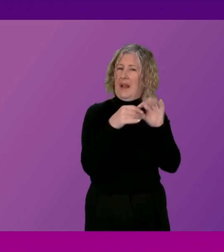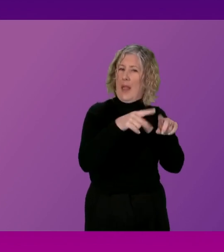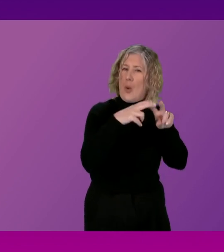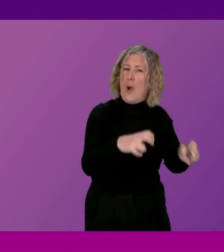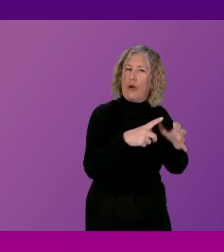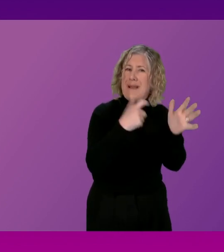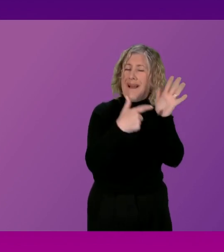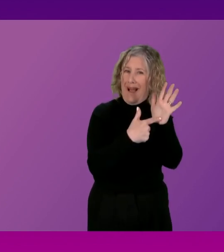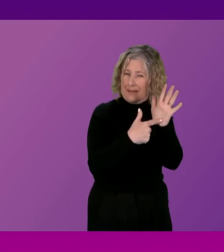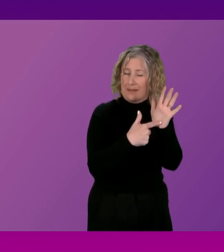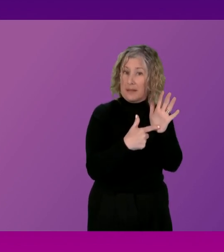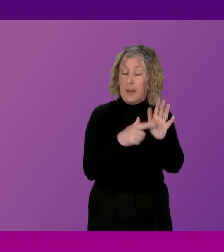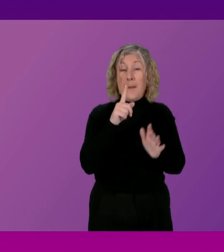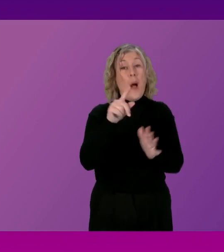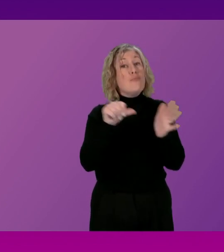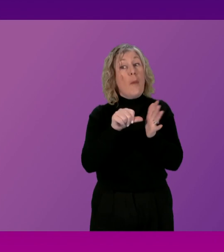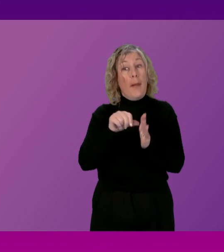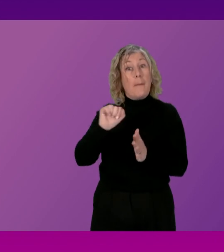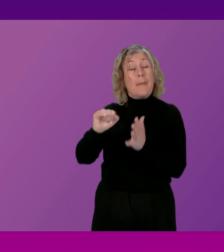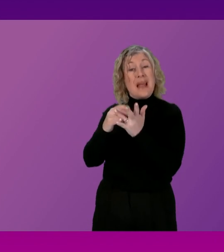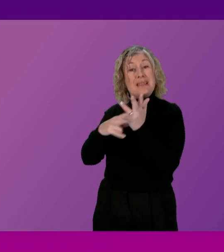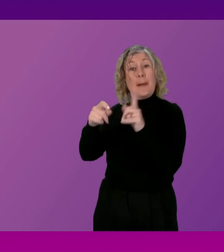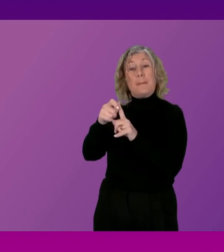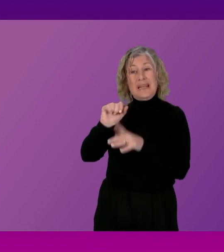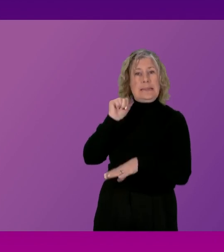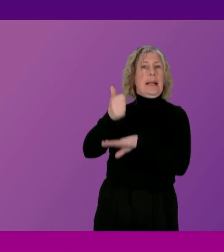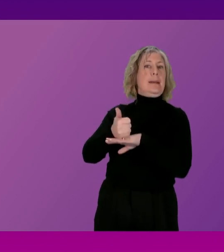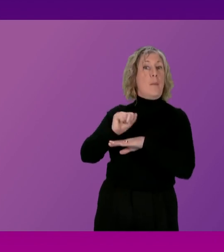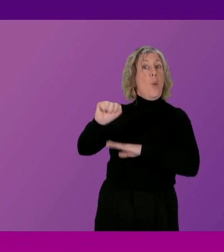The problem with the SNP’s policy is that the messages are deleted before the inquiry